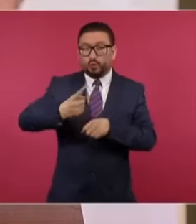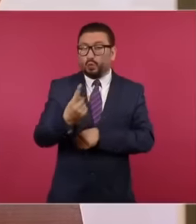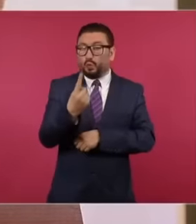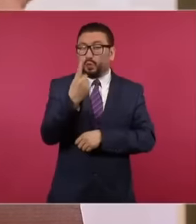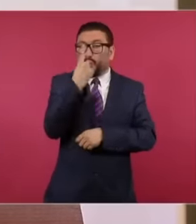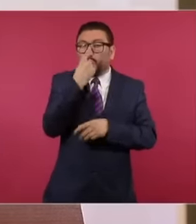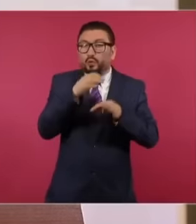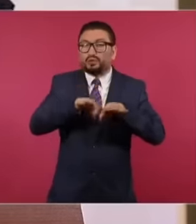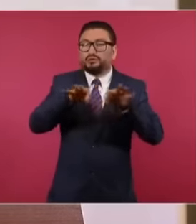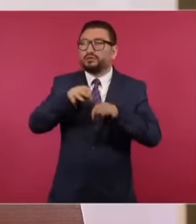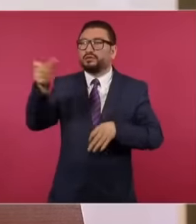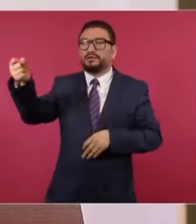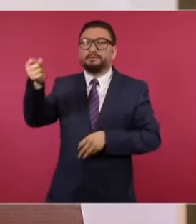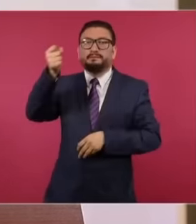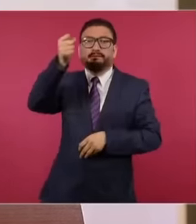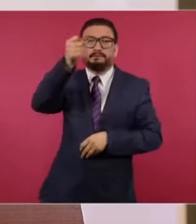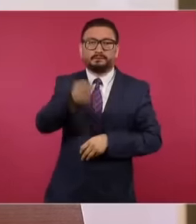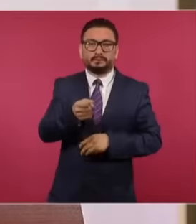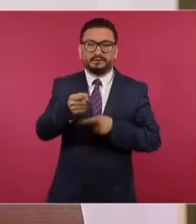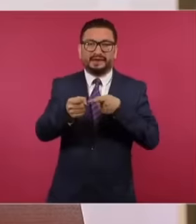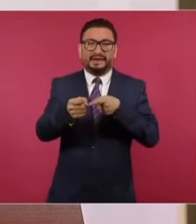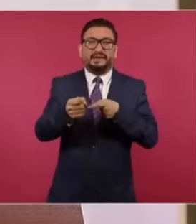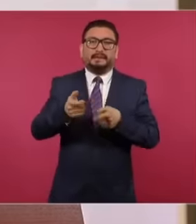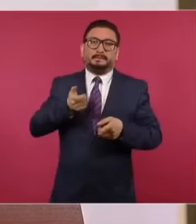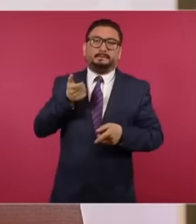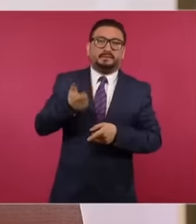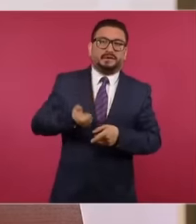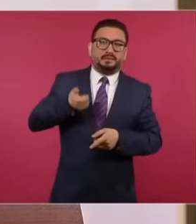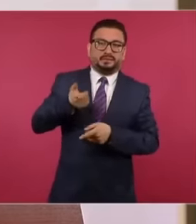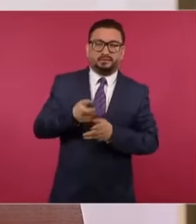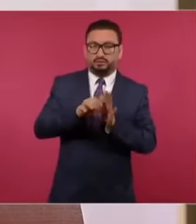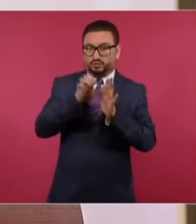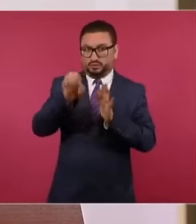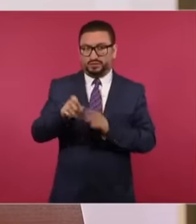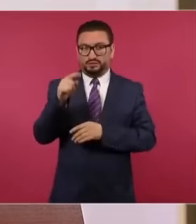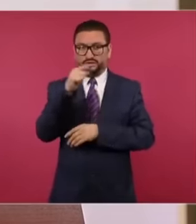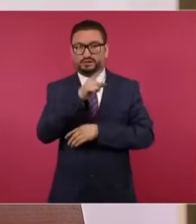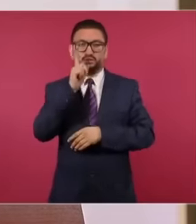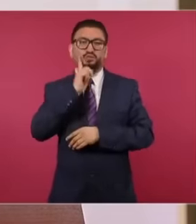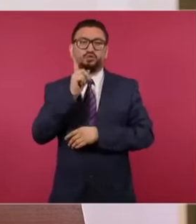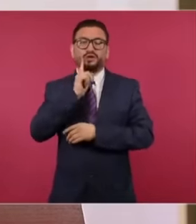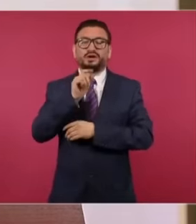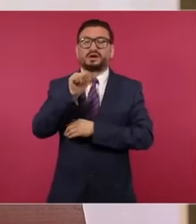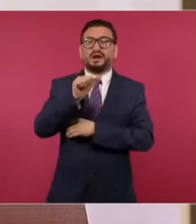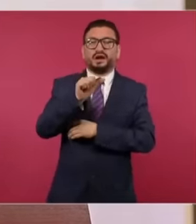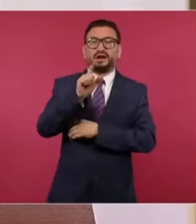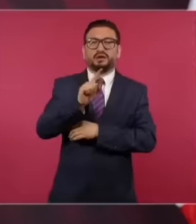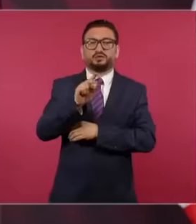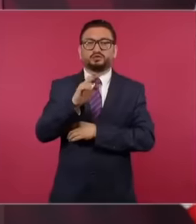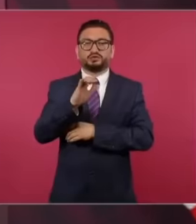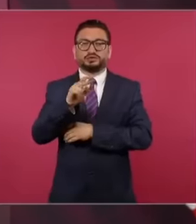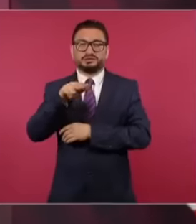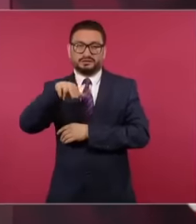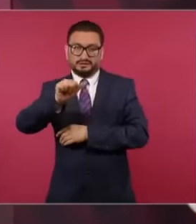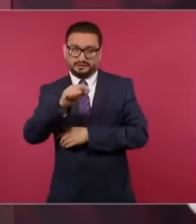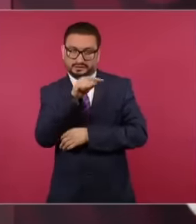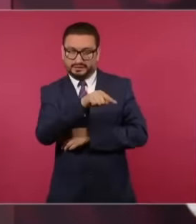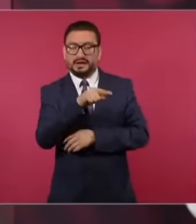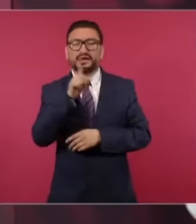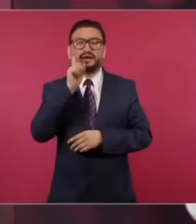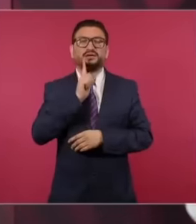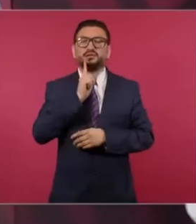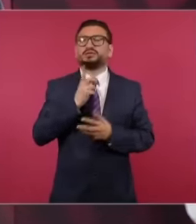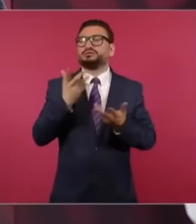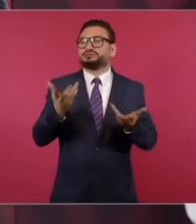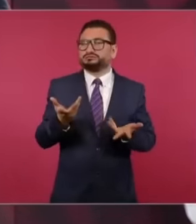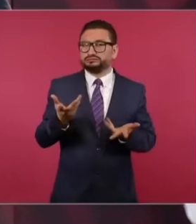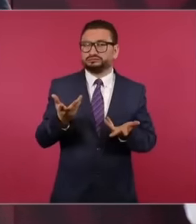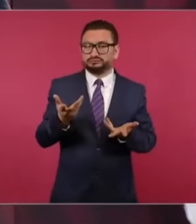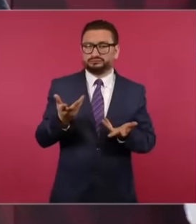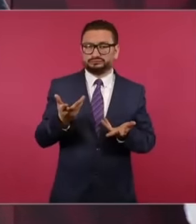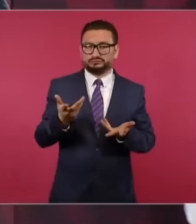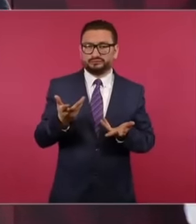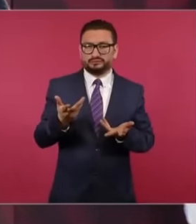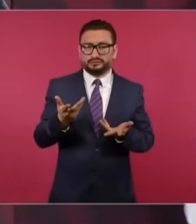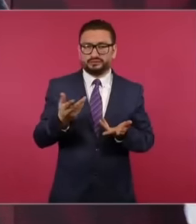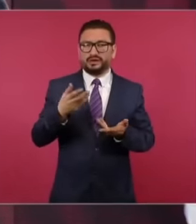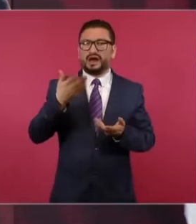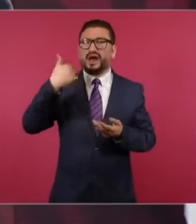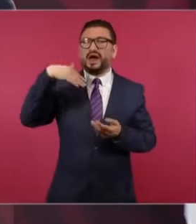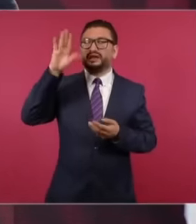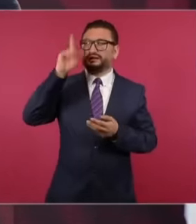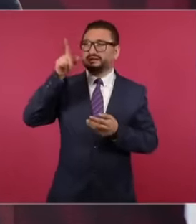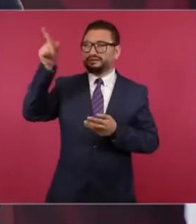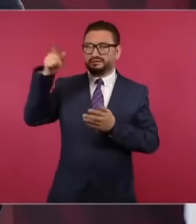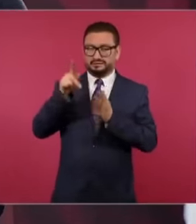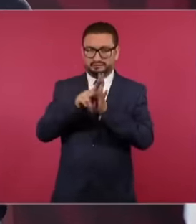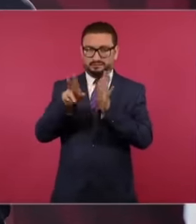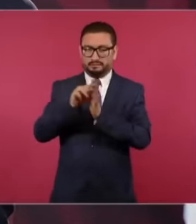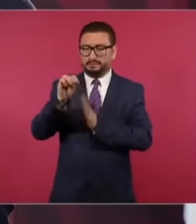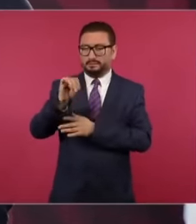Mrs. Aena has personalized herself She was in Milenio and they offered her in